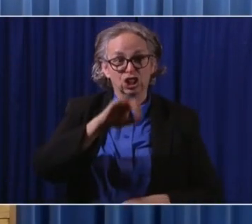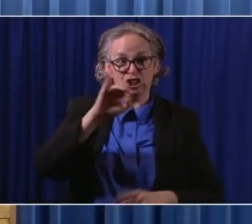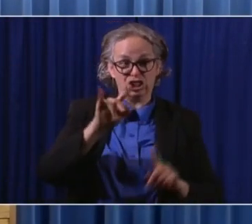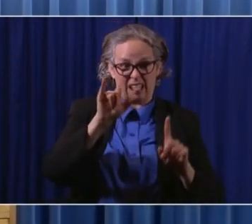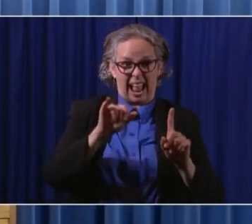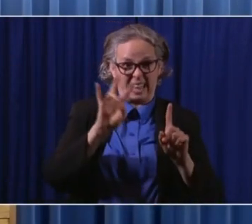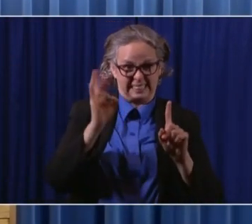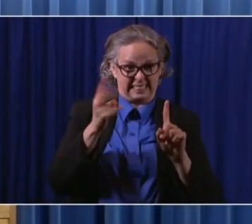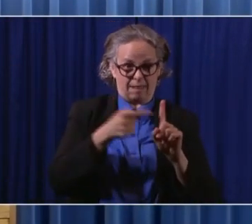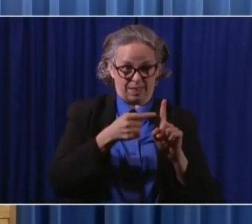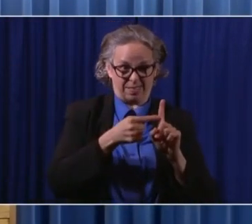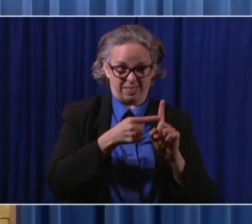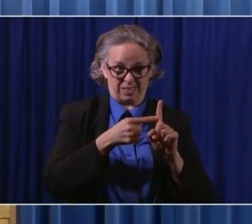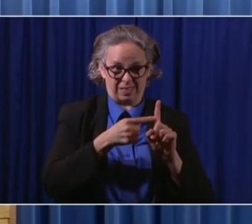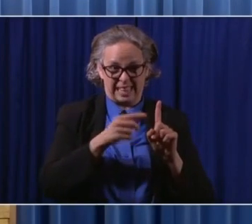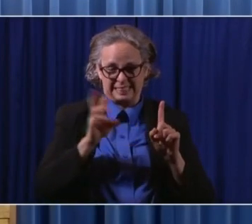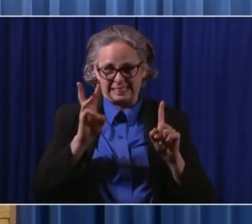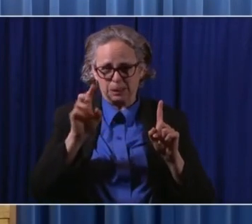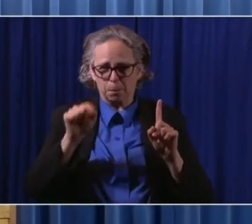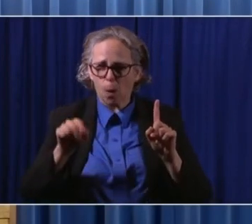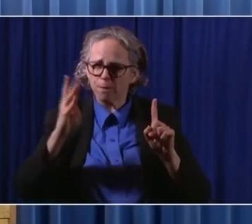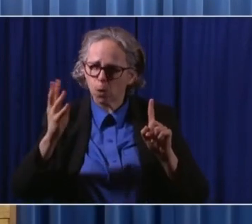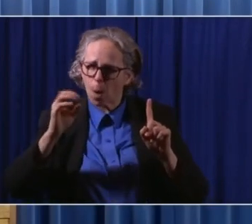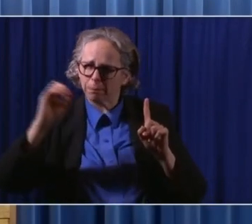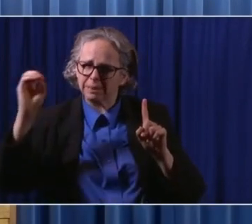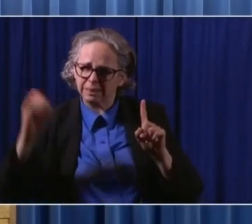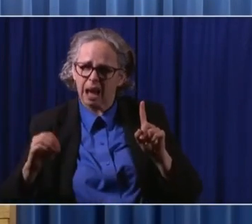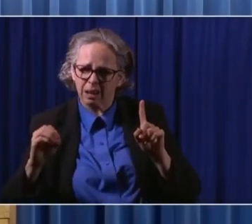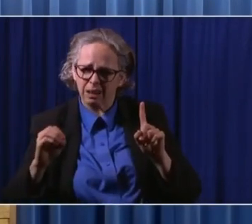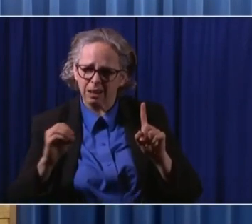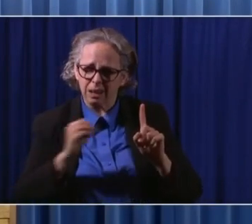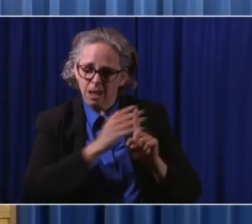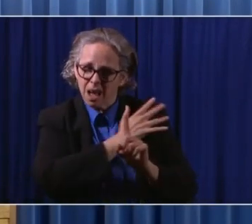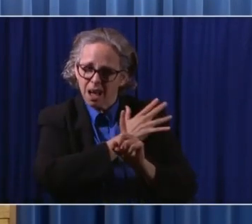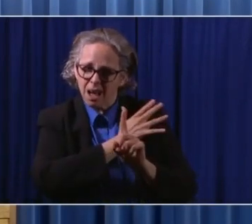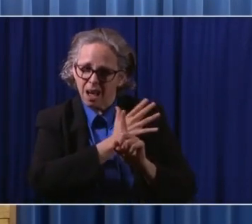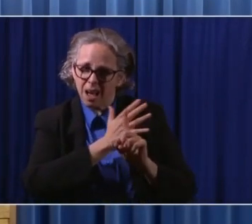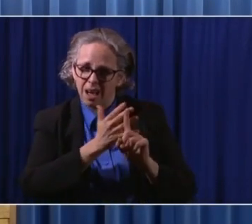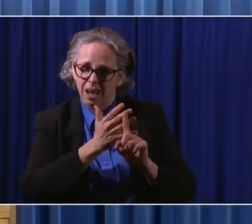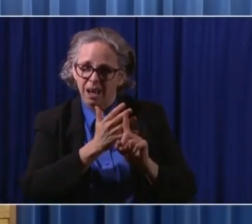LOOK AT WHAT IS GOING ON. THE POSITIVITY RATE REPORTED